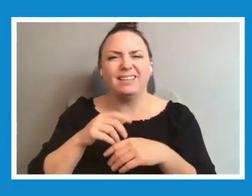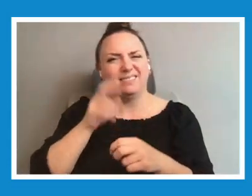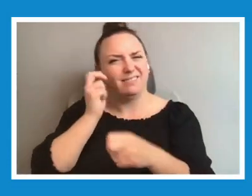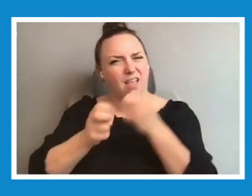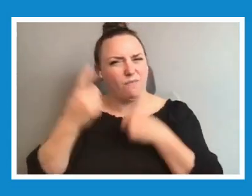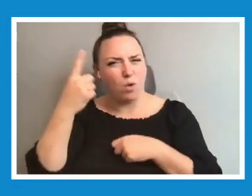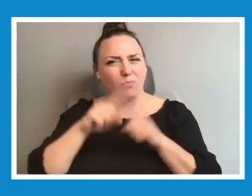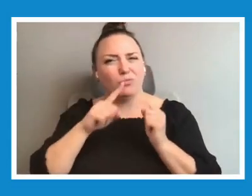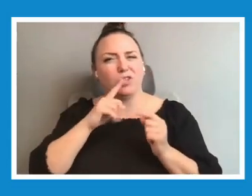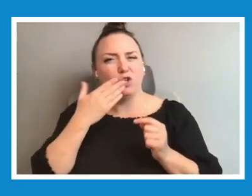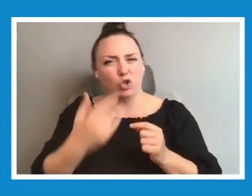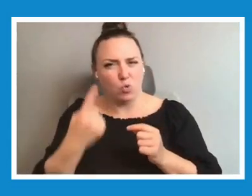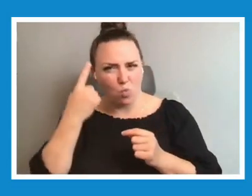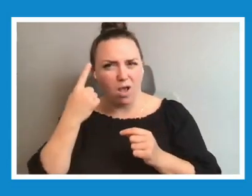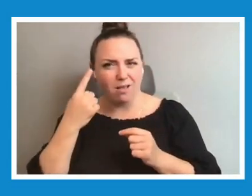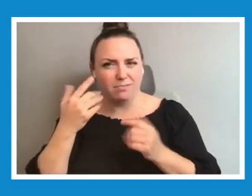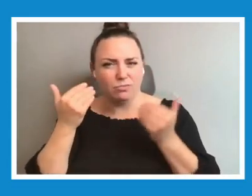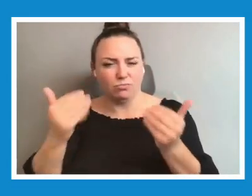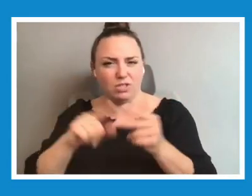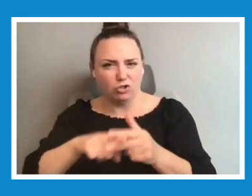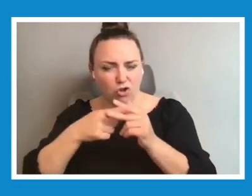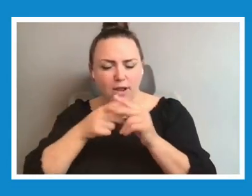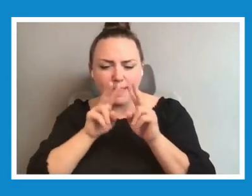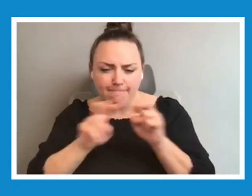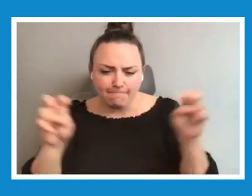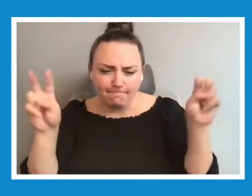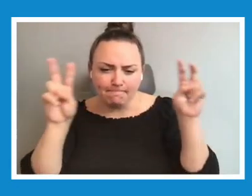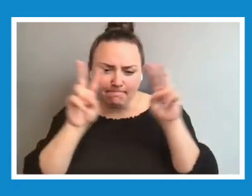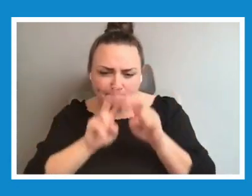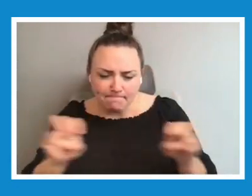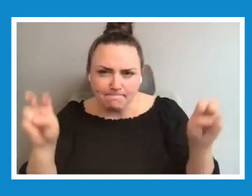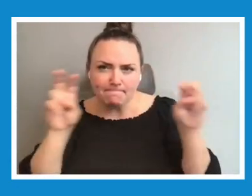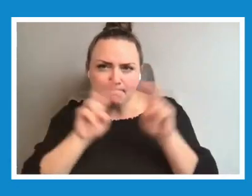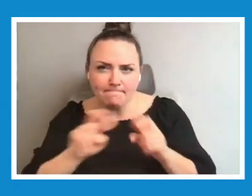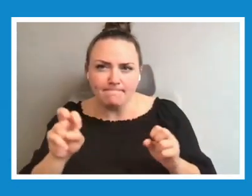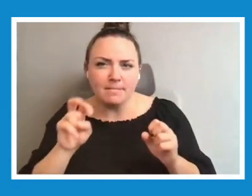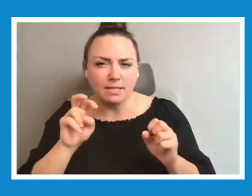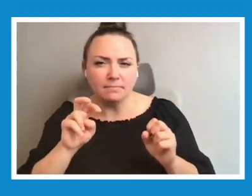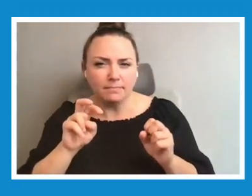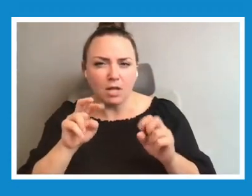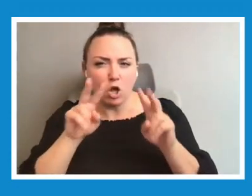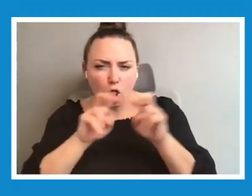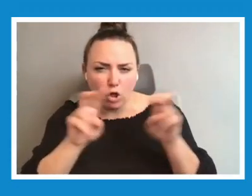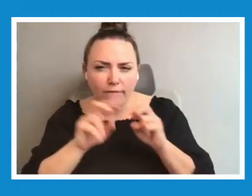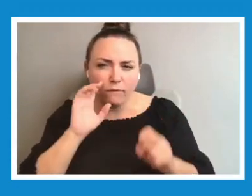started they look closely and they look for clues